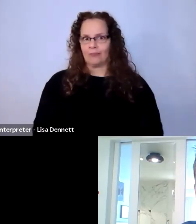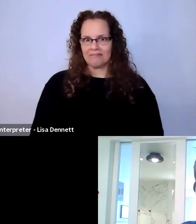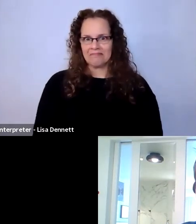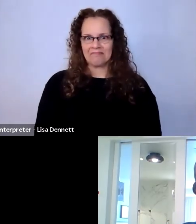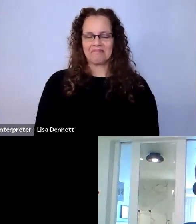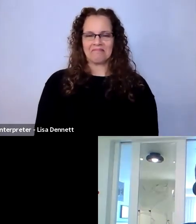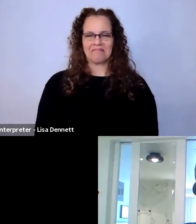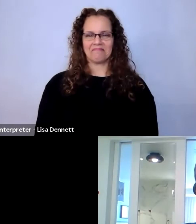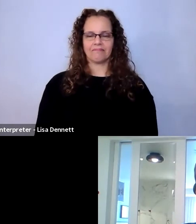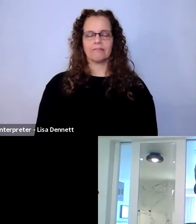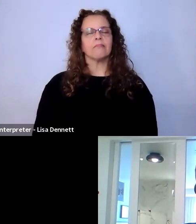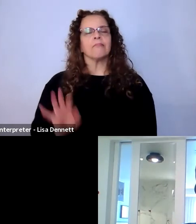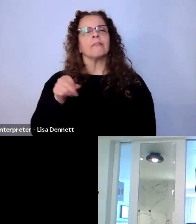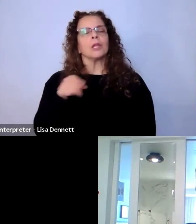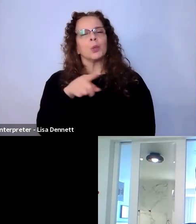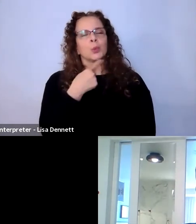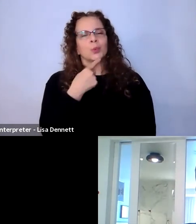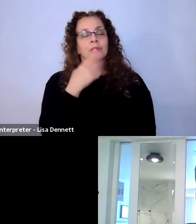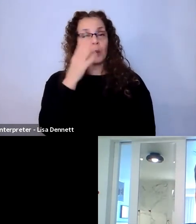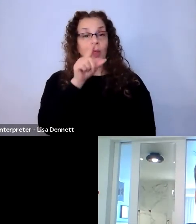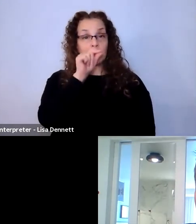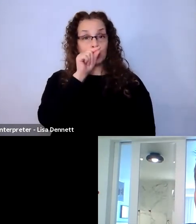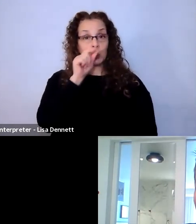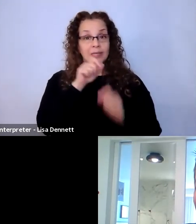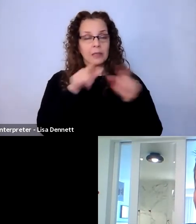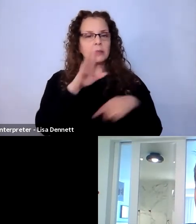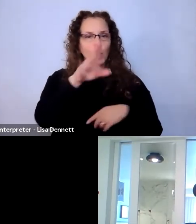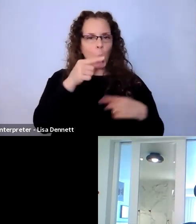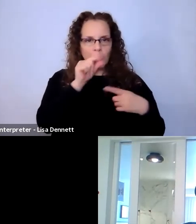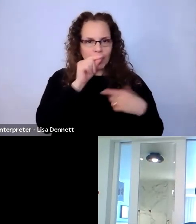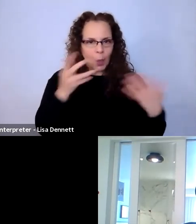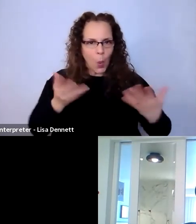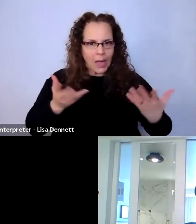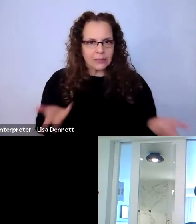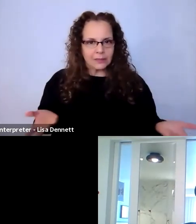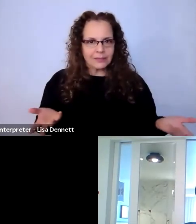Joe Devon: And you mentioned you're going to be tweeting it out, so what is your Twitter handle just so everybody can follow you.